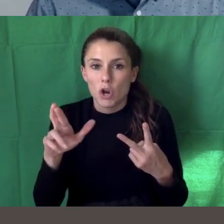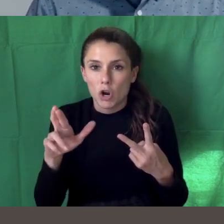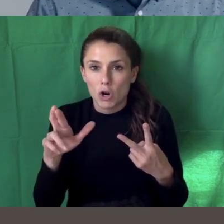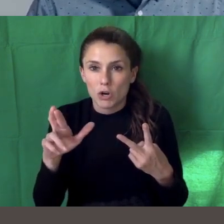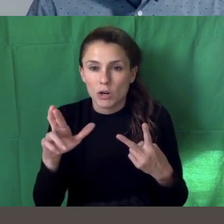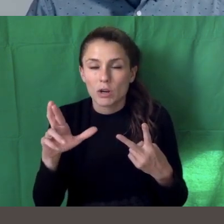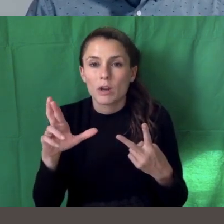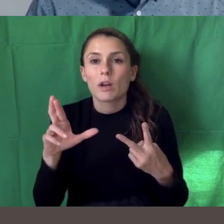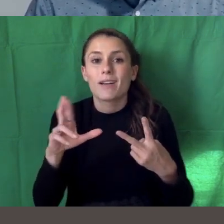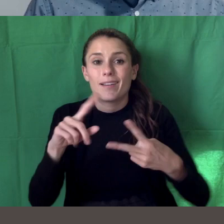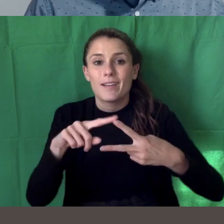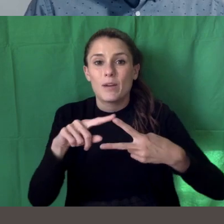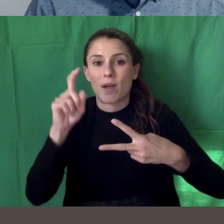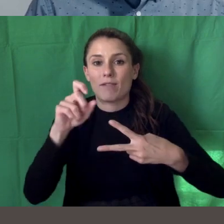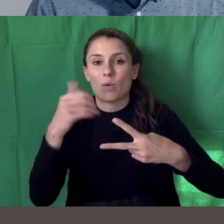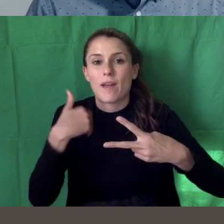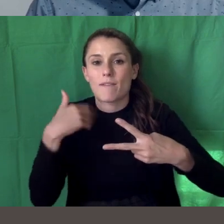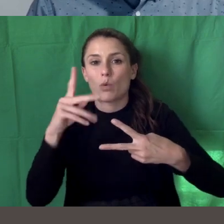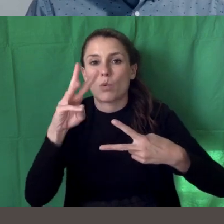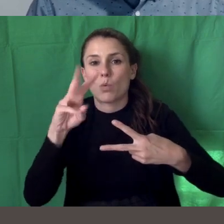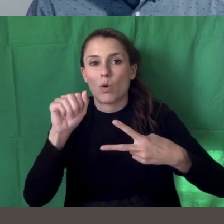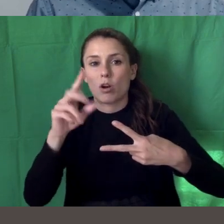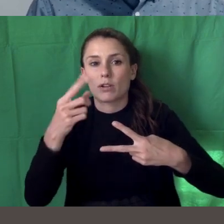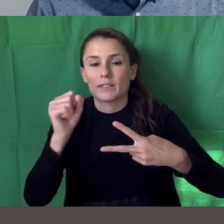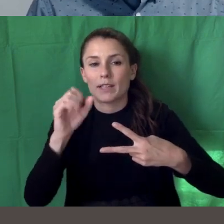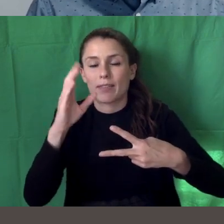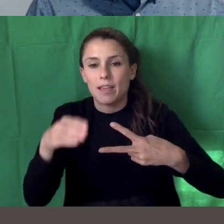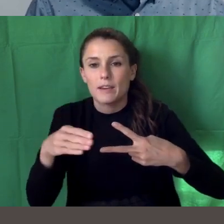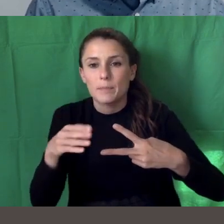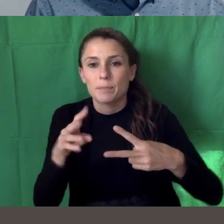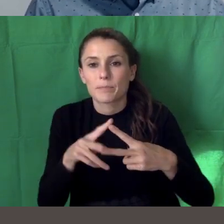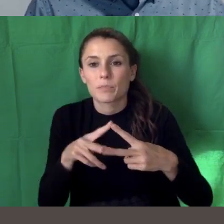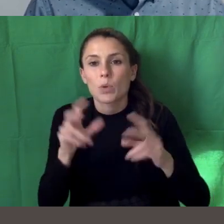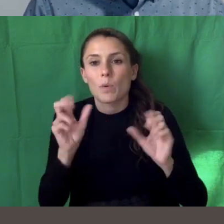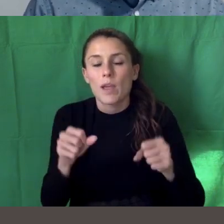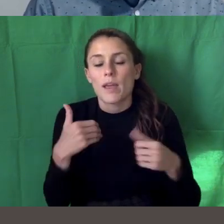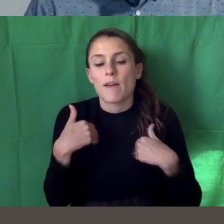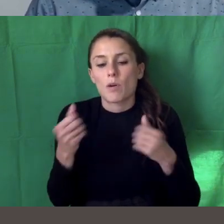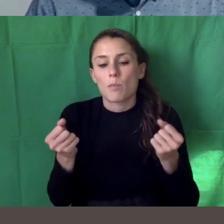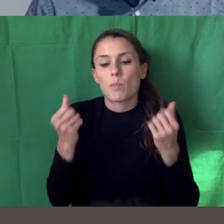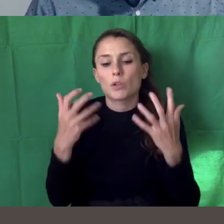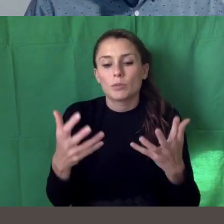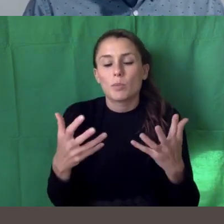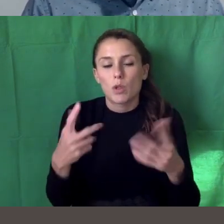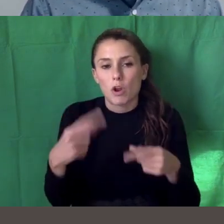And you can have, say, multiple comma-separated arguments. We don't, but we do have a single one.